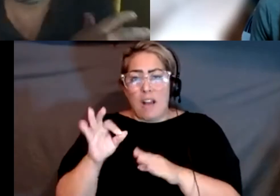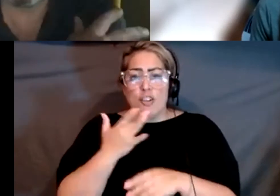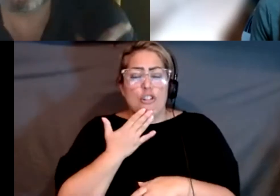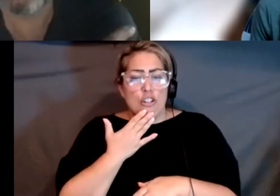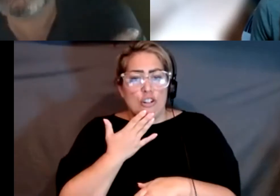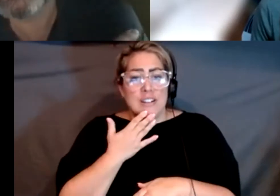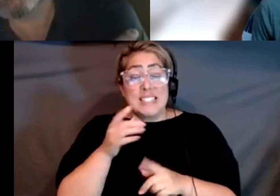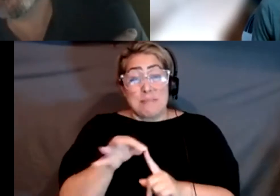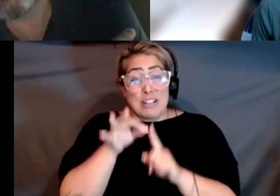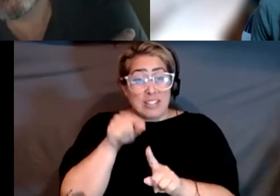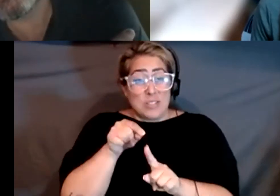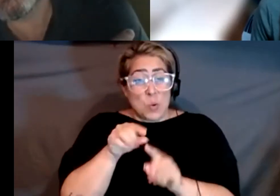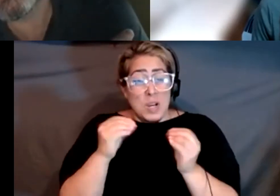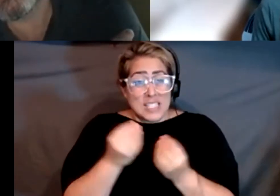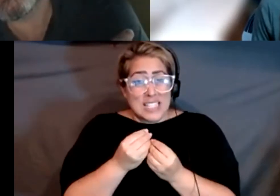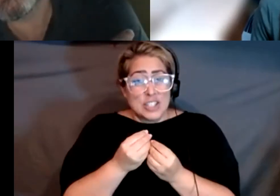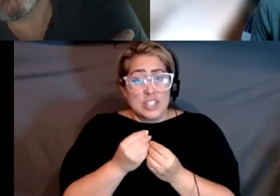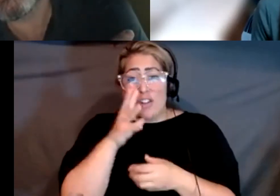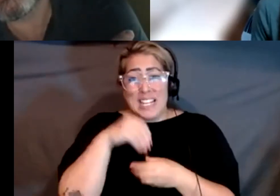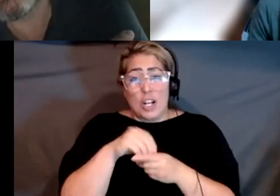specific neighborhoods. It alienates most